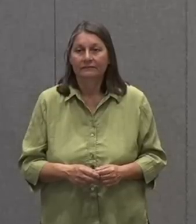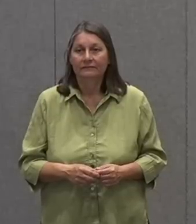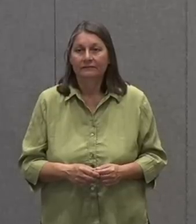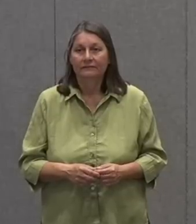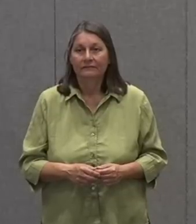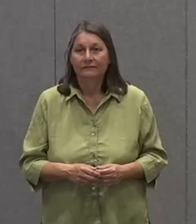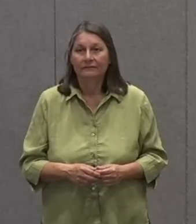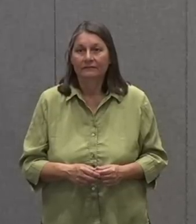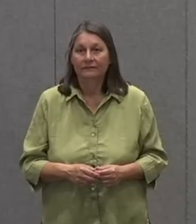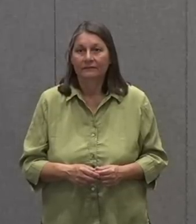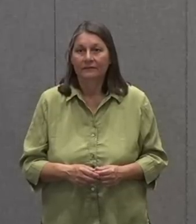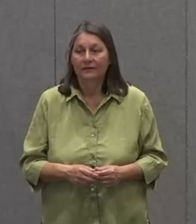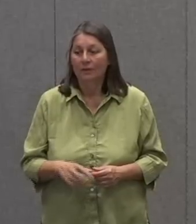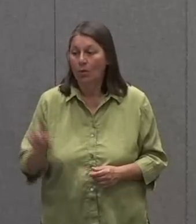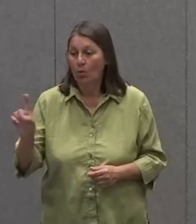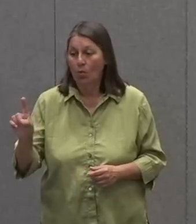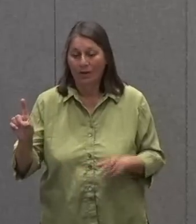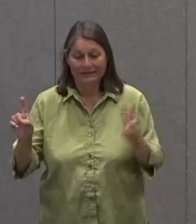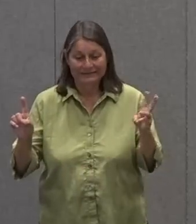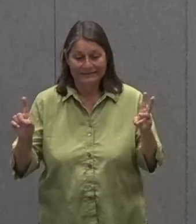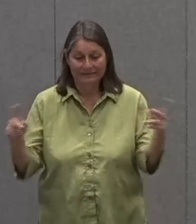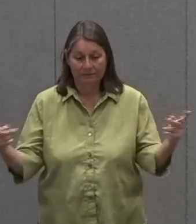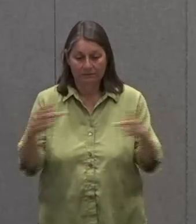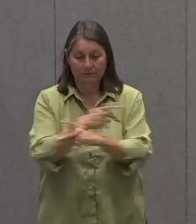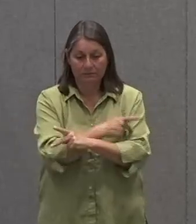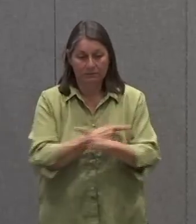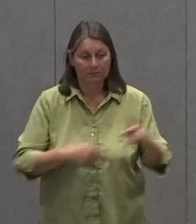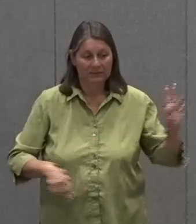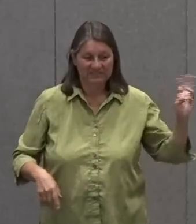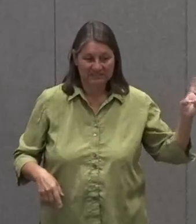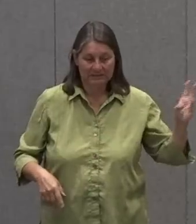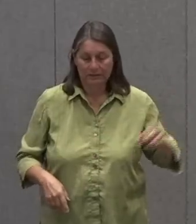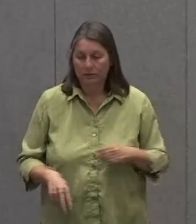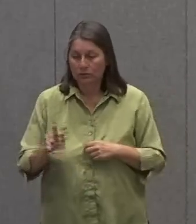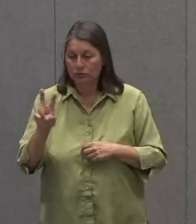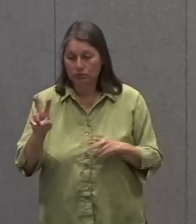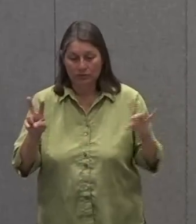We have one times 16, two times eight,